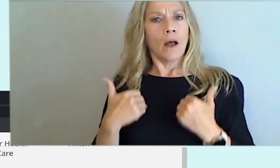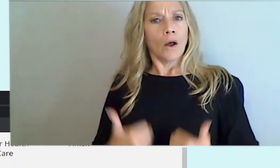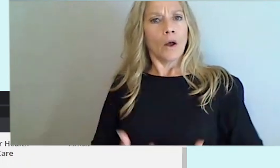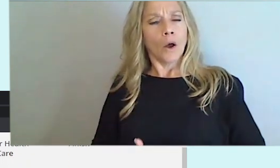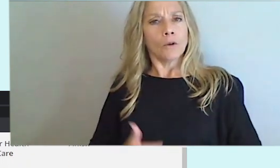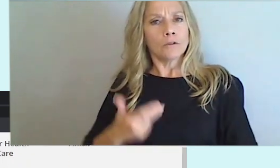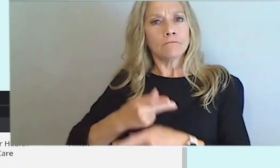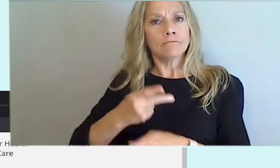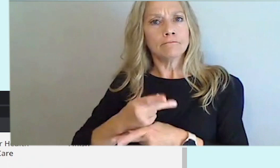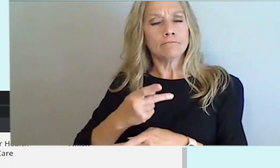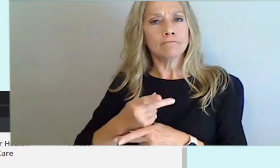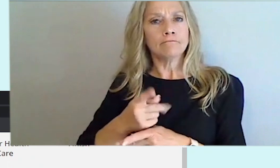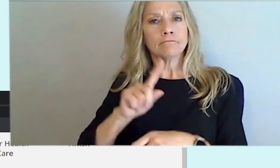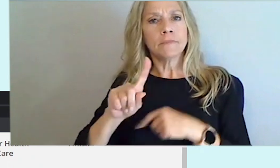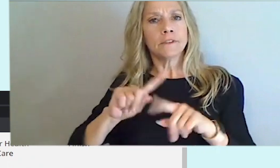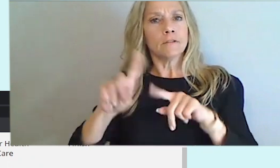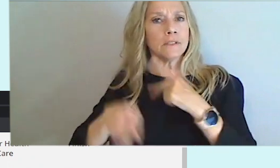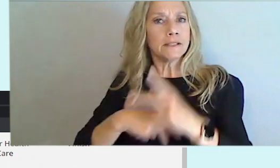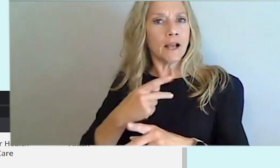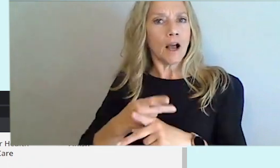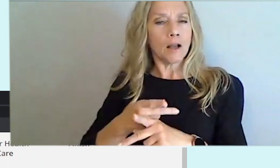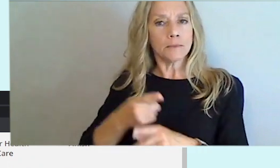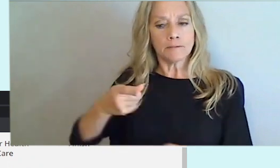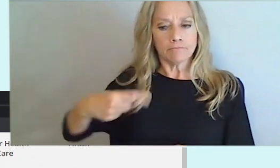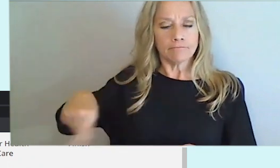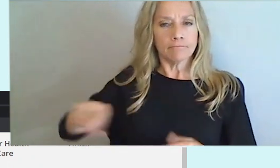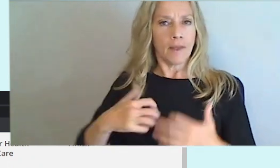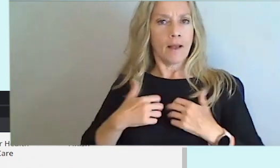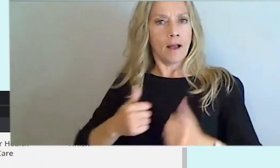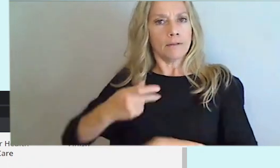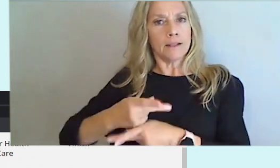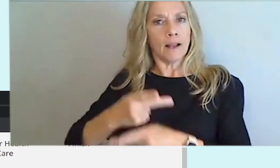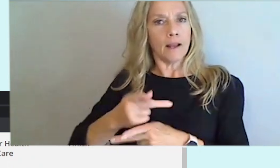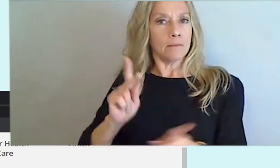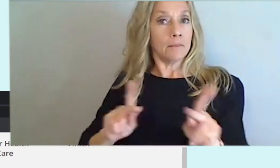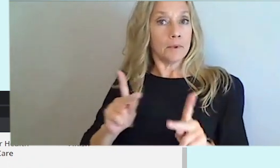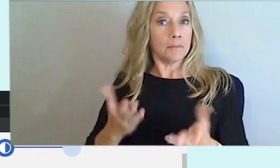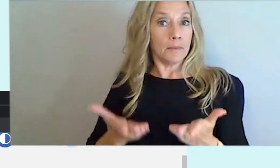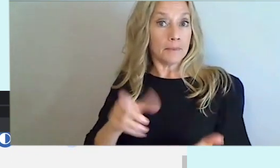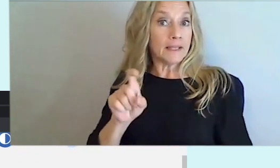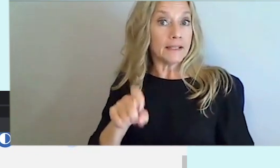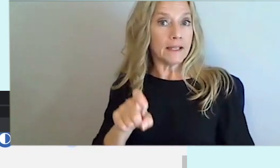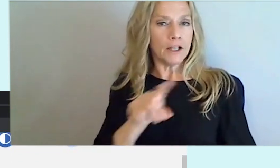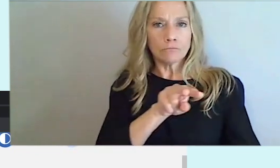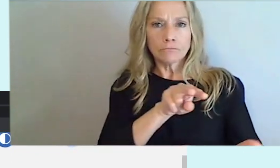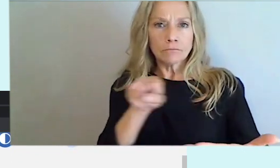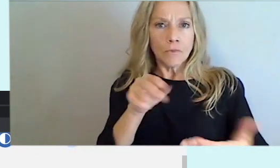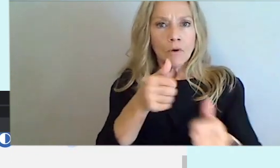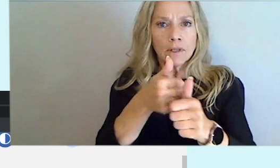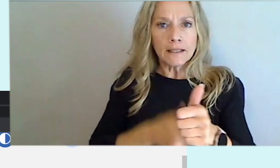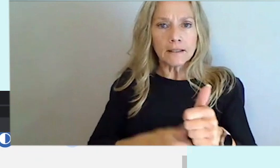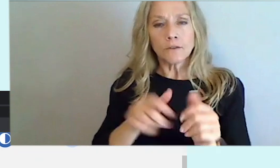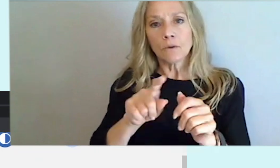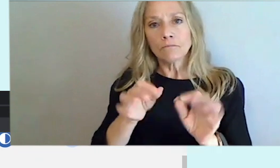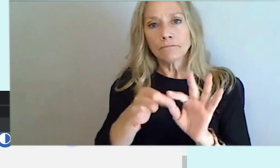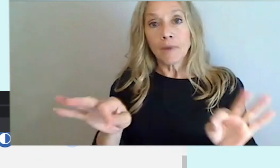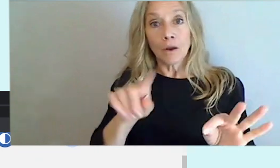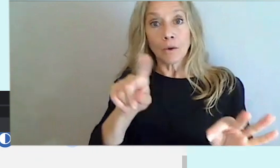people in the household might need. Review the questions on the page and any pre-populated answers to confirm they're still correct.